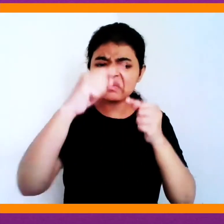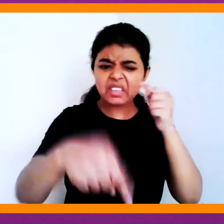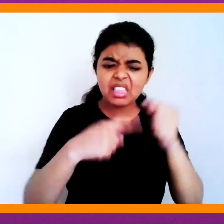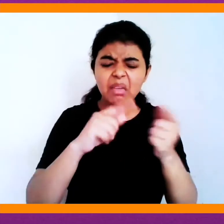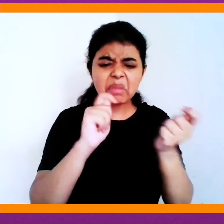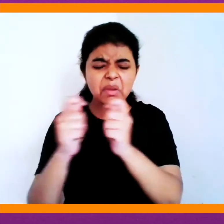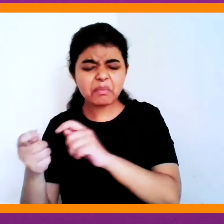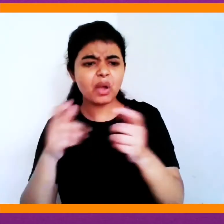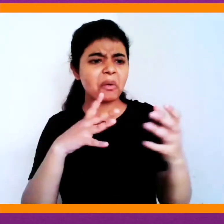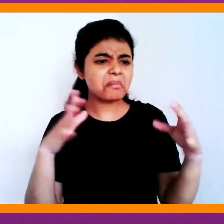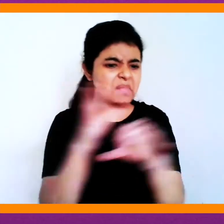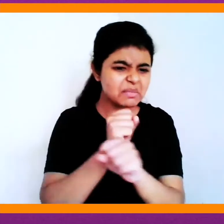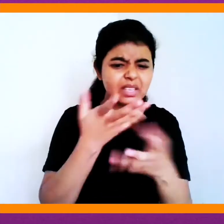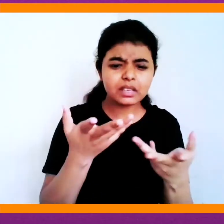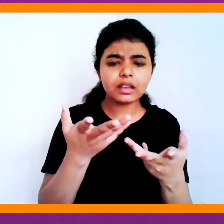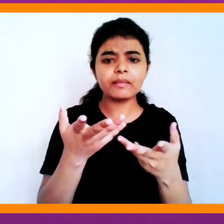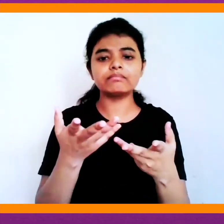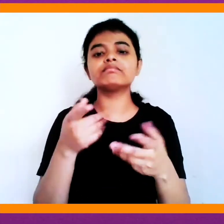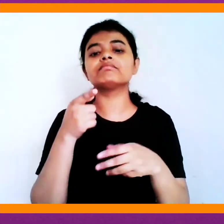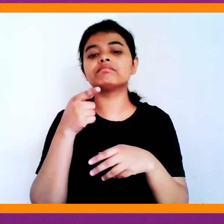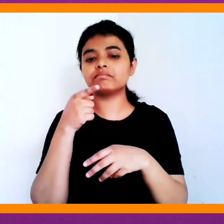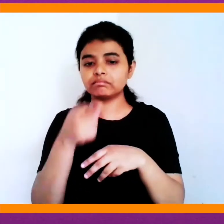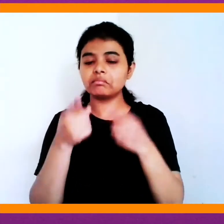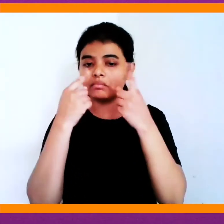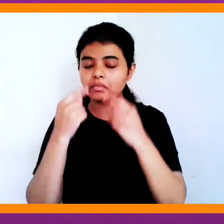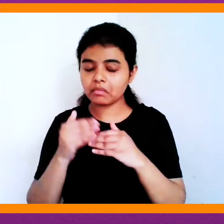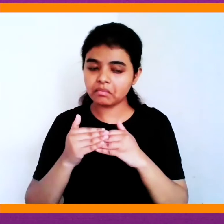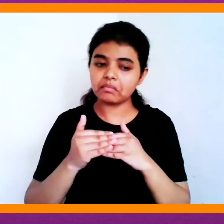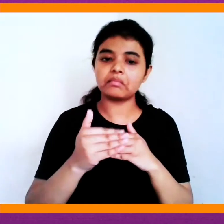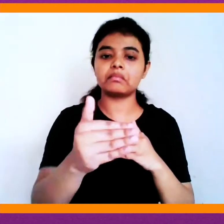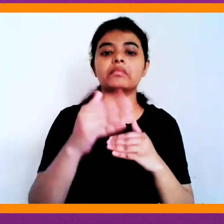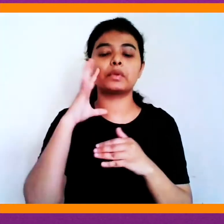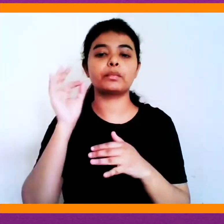which is altering your hypothalamic pituitary axis and that is causing your cycles to change